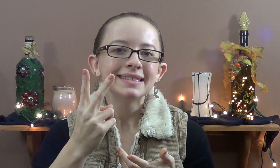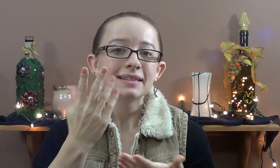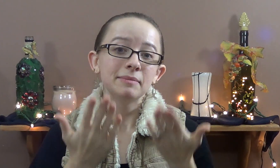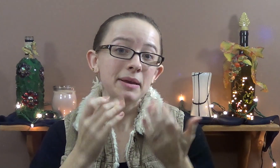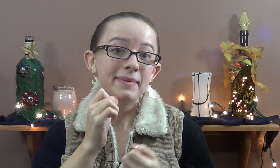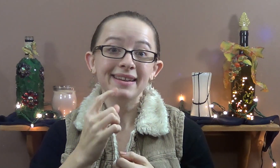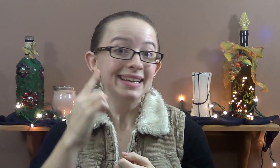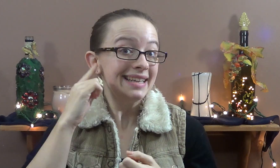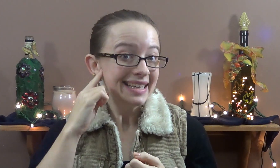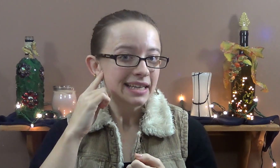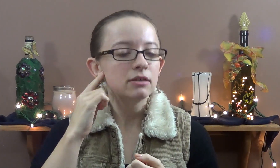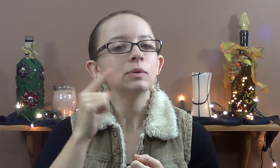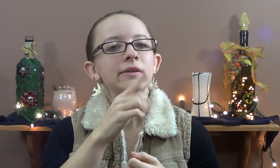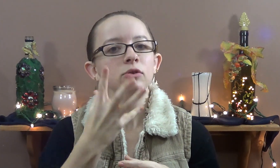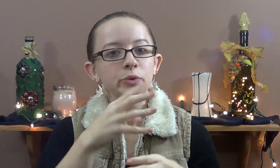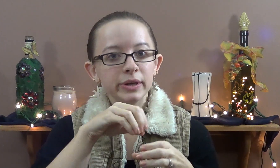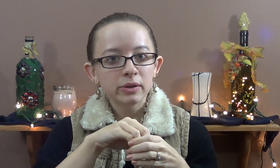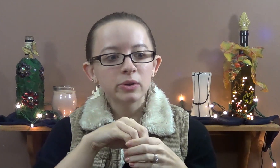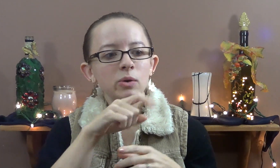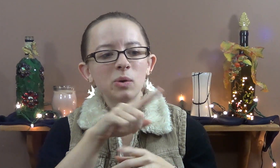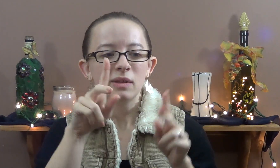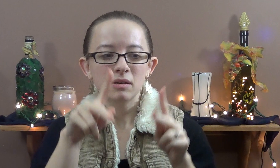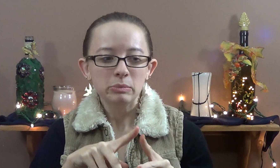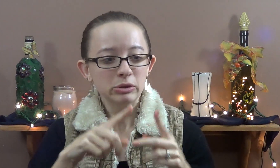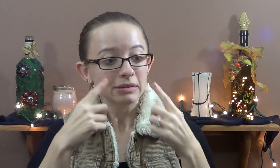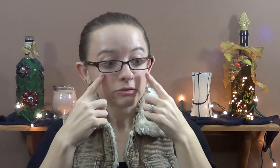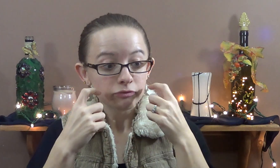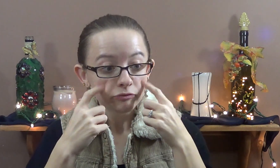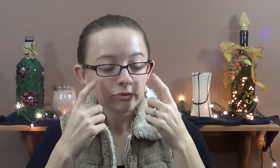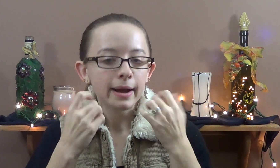The Deaf Blind might not see that or hear that, so you need to